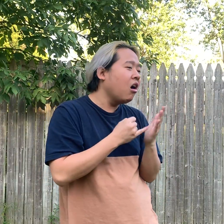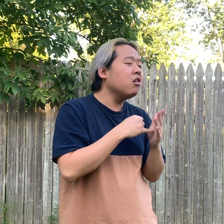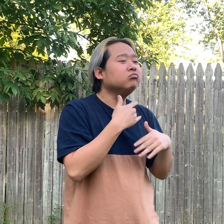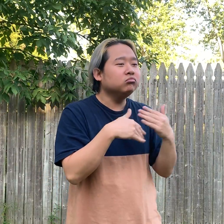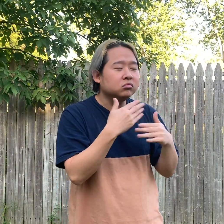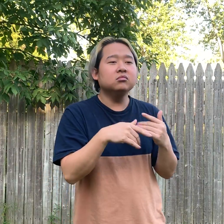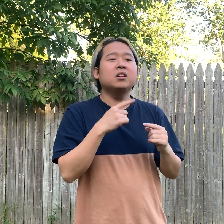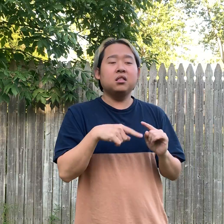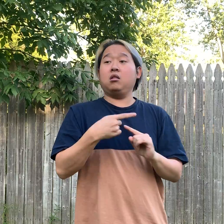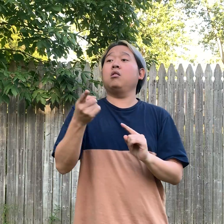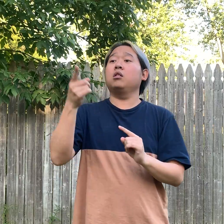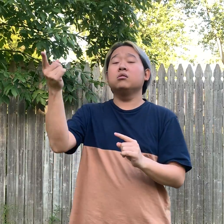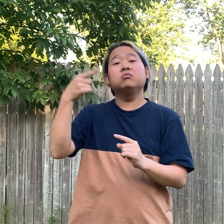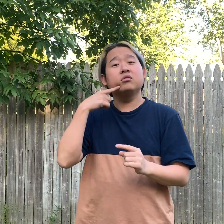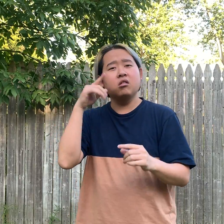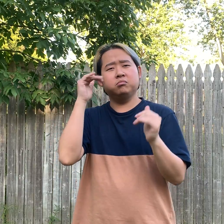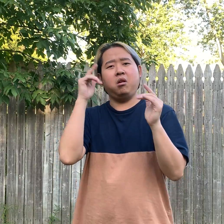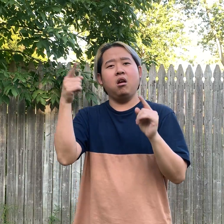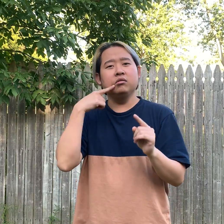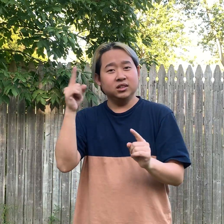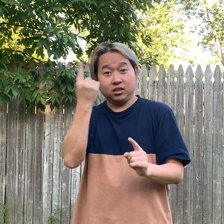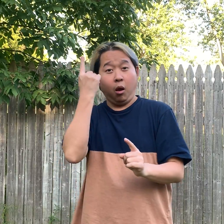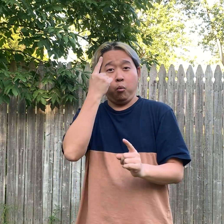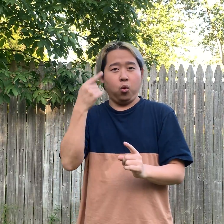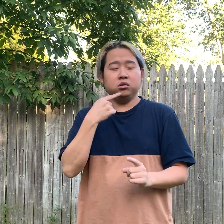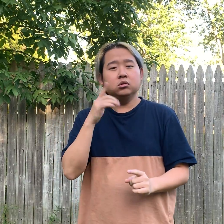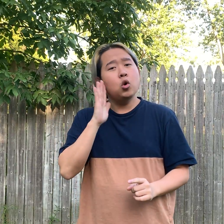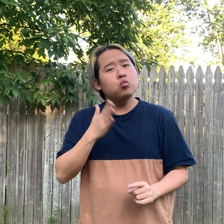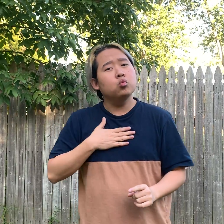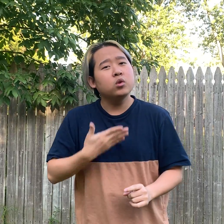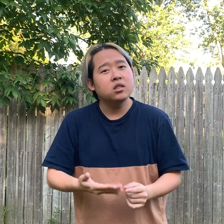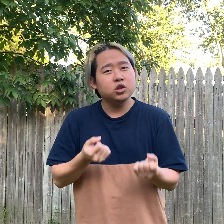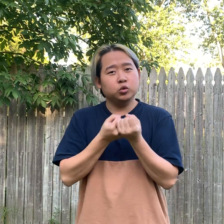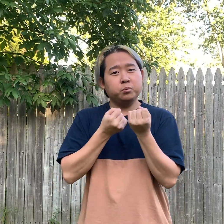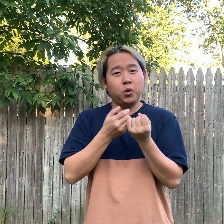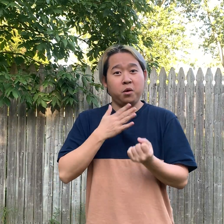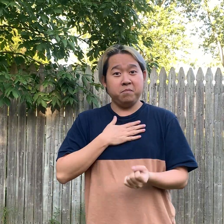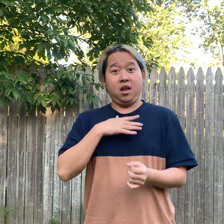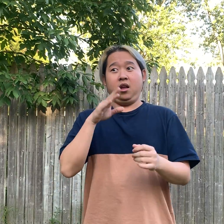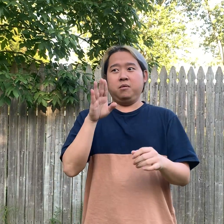While I was in the U.S., someone unexpectedly reached out to me and offered me a scholarship